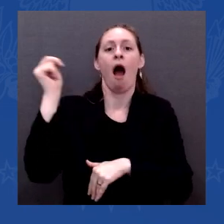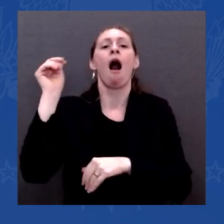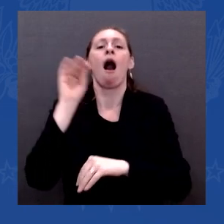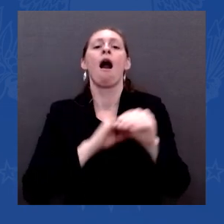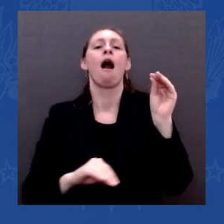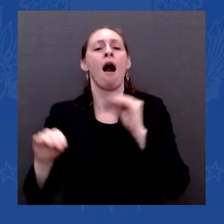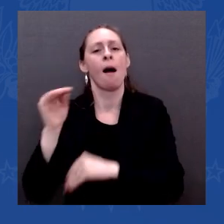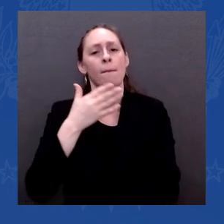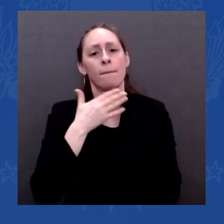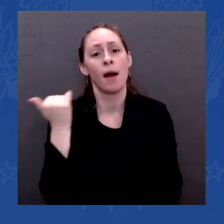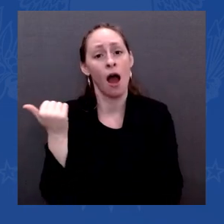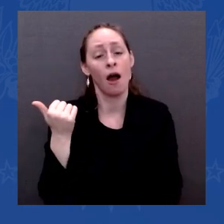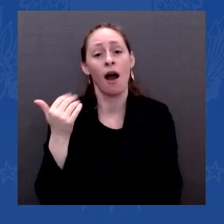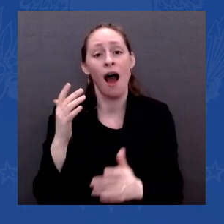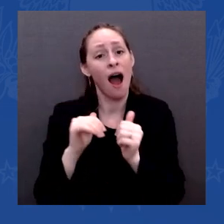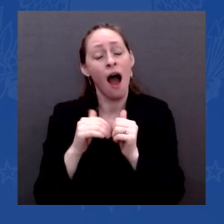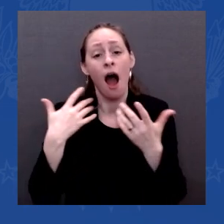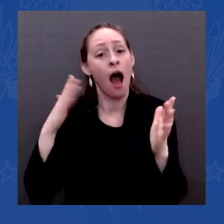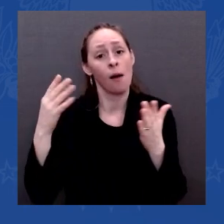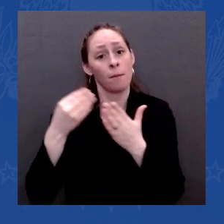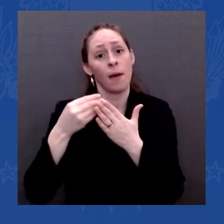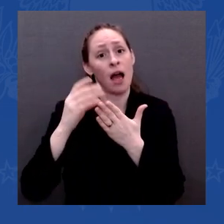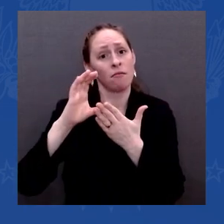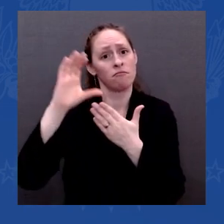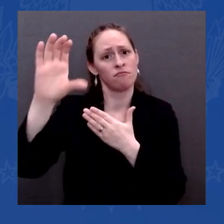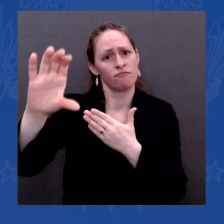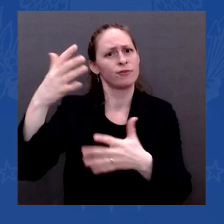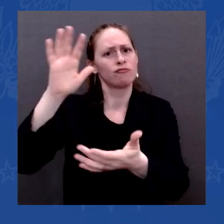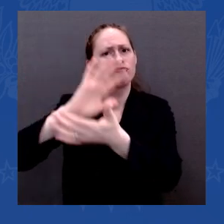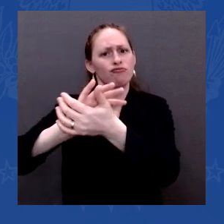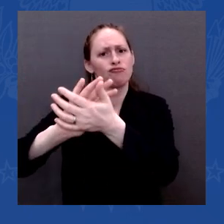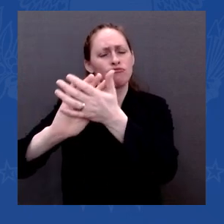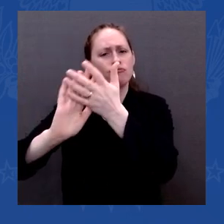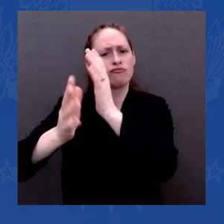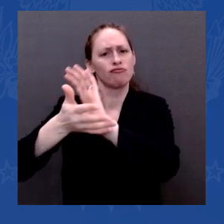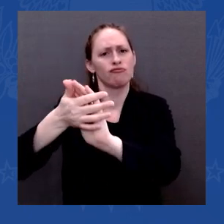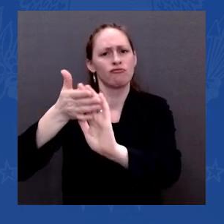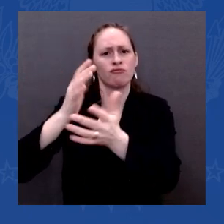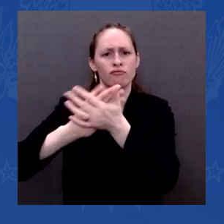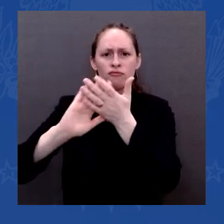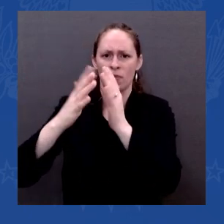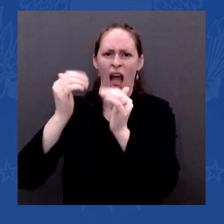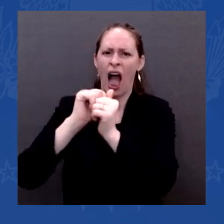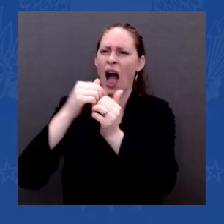Every single penny.